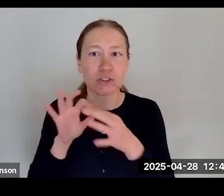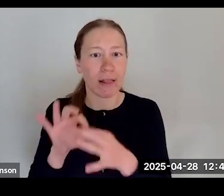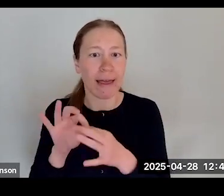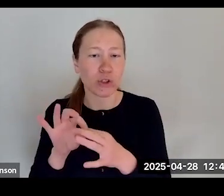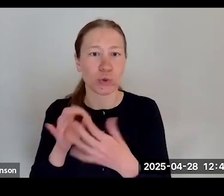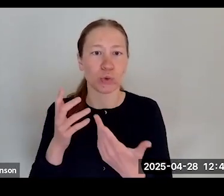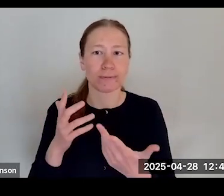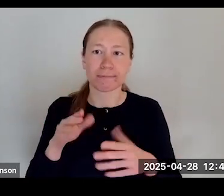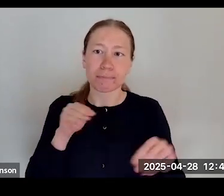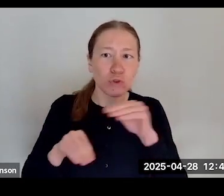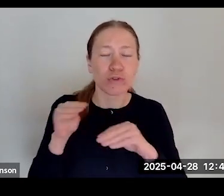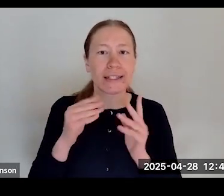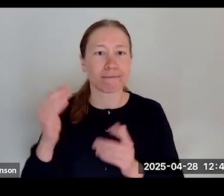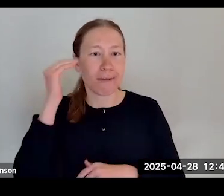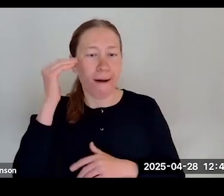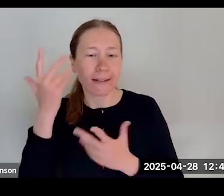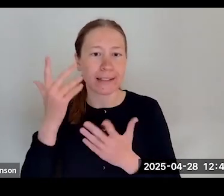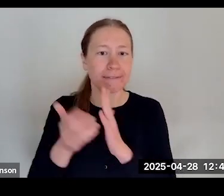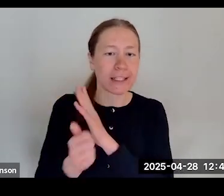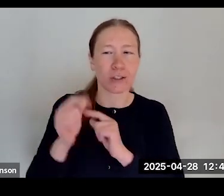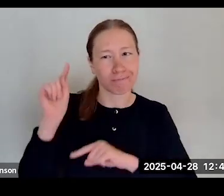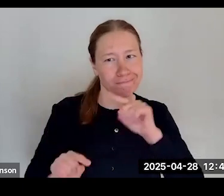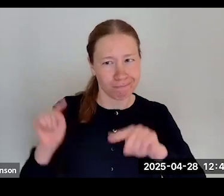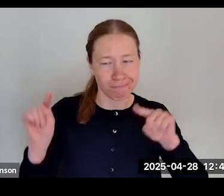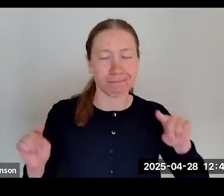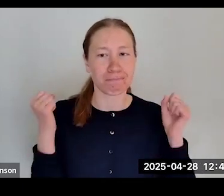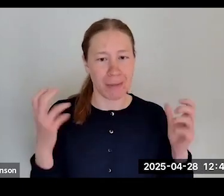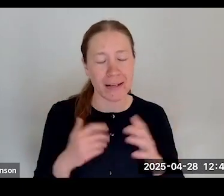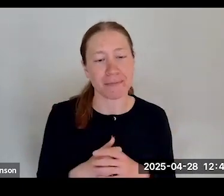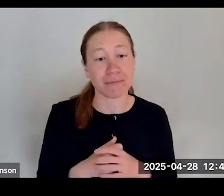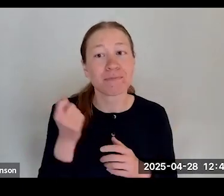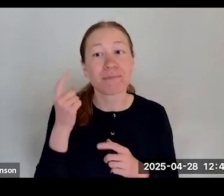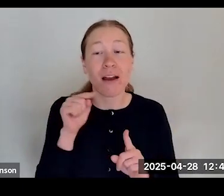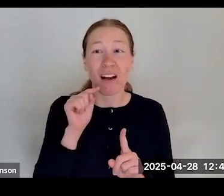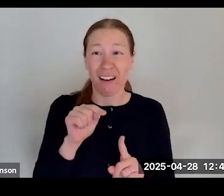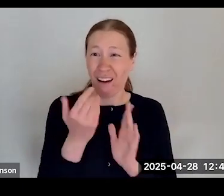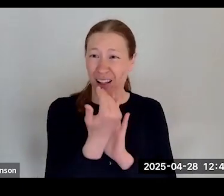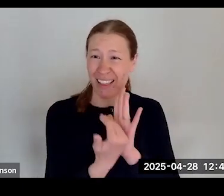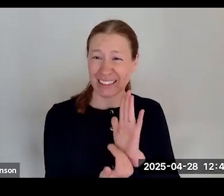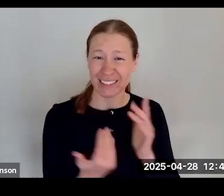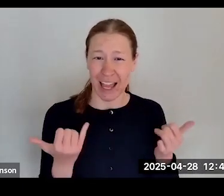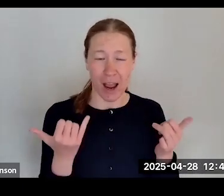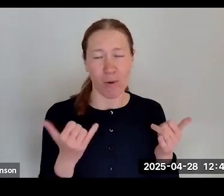cognitive skills. So there's a variety listed here, but this is not a full non-exhaustive list.